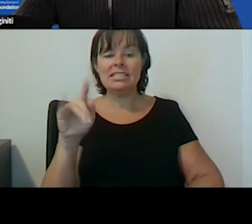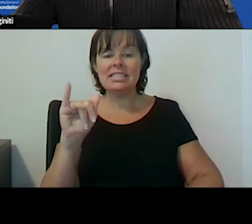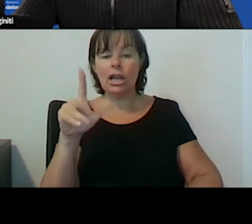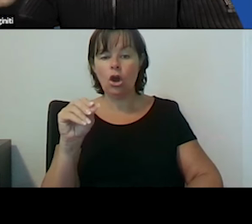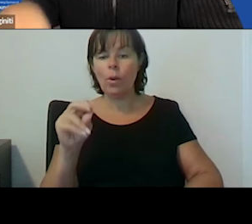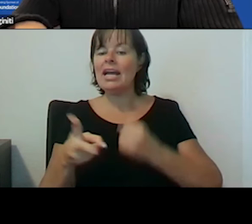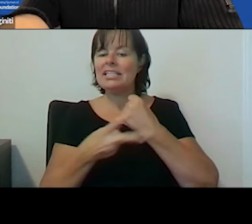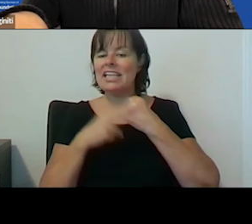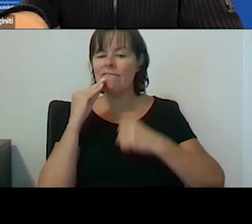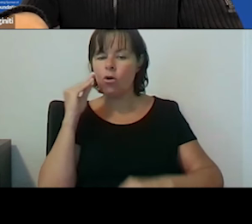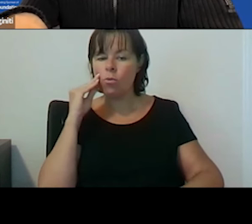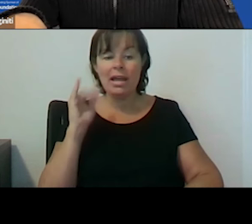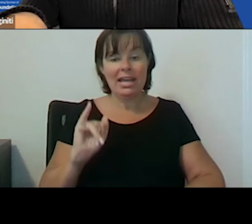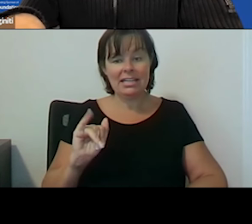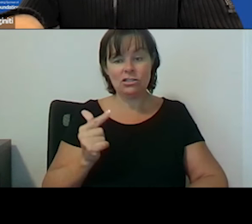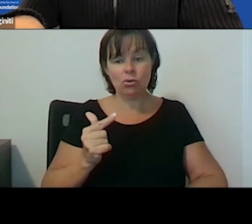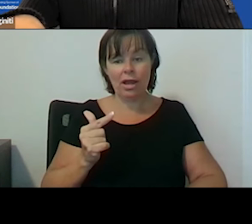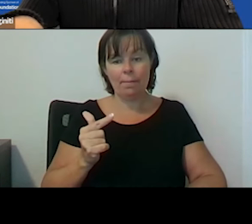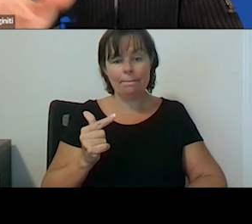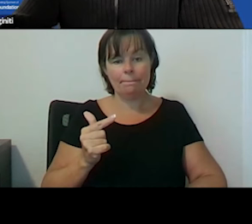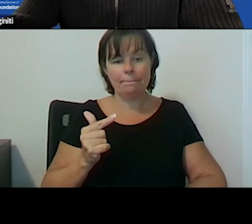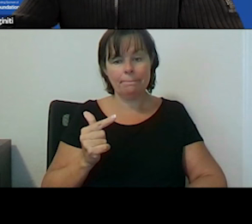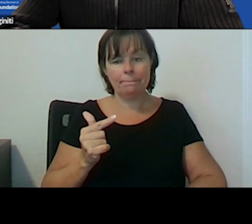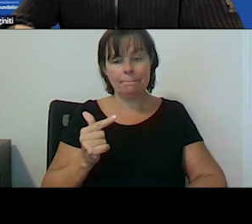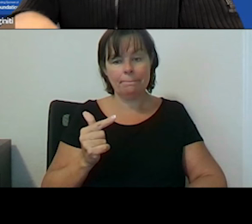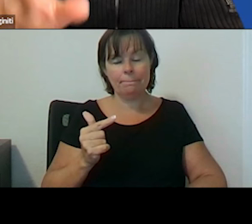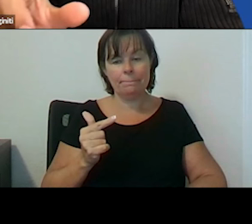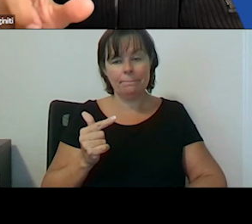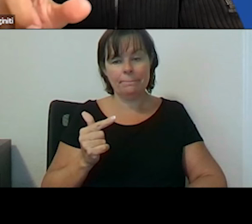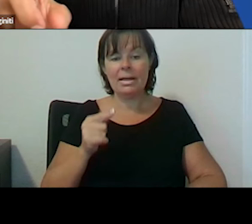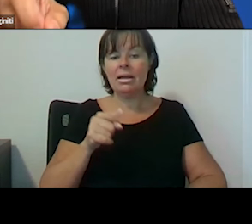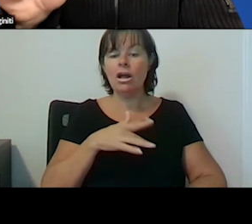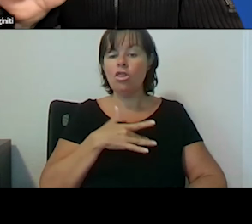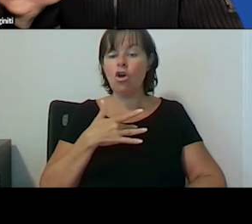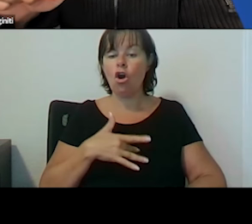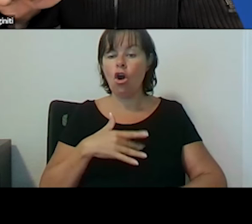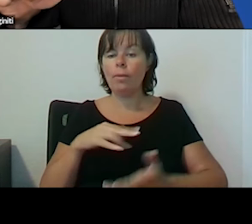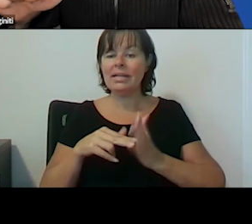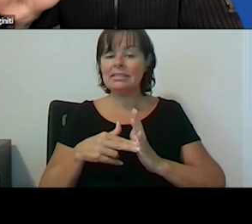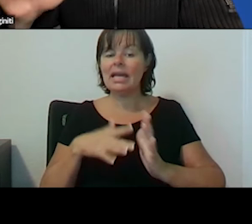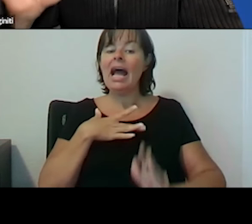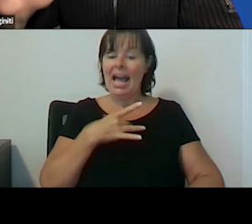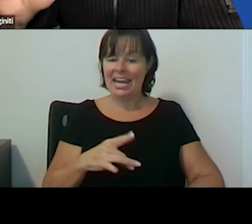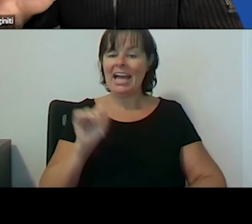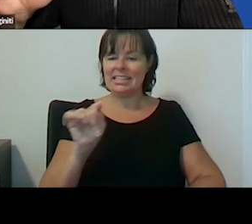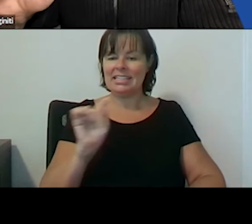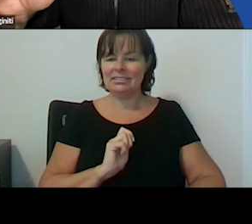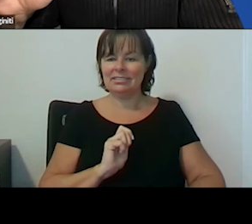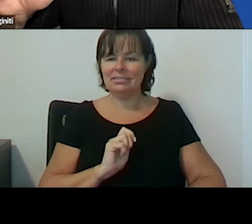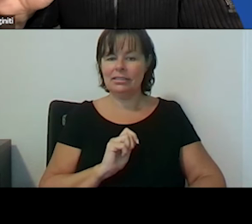and on the Instagram website or app the heart icon means like post so a heart is not always a heart